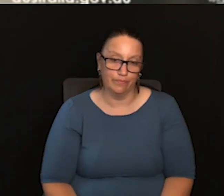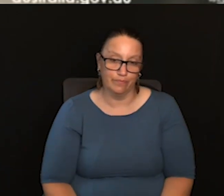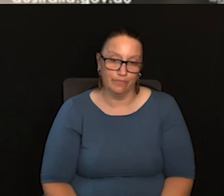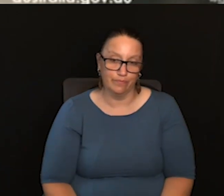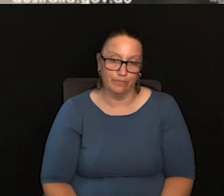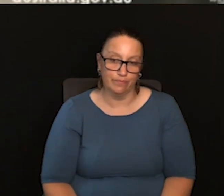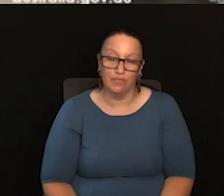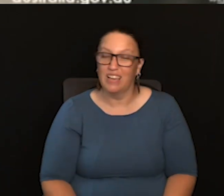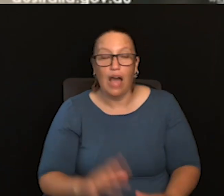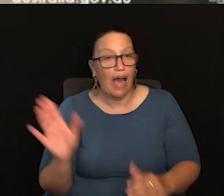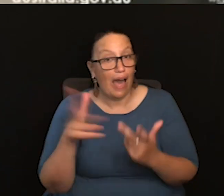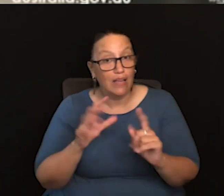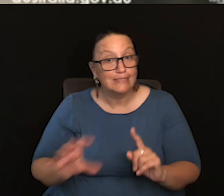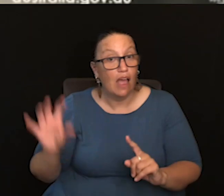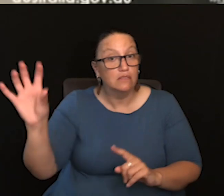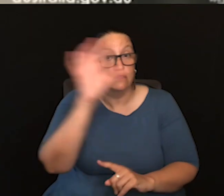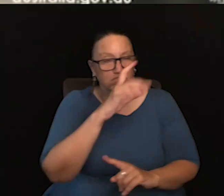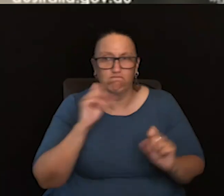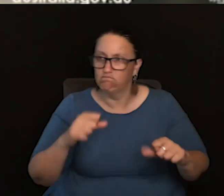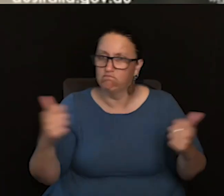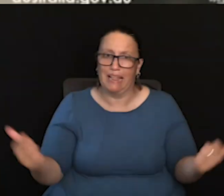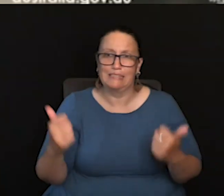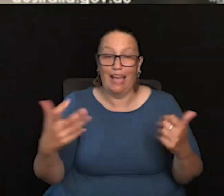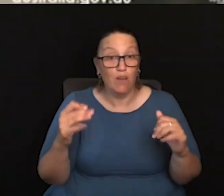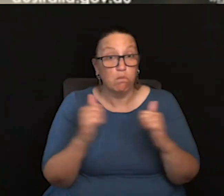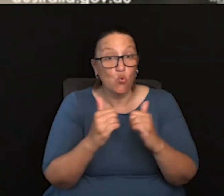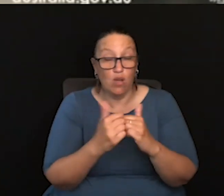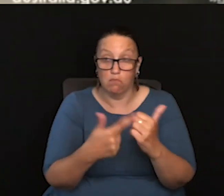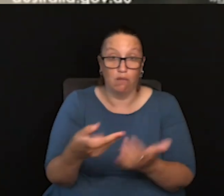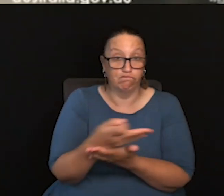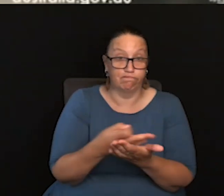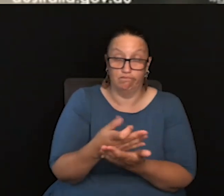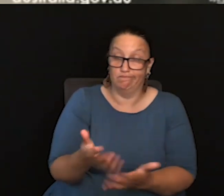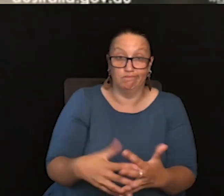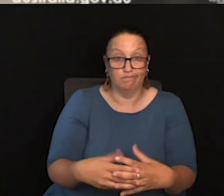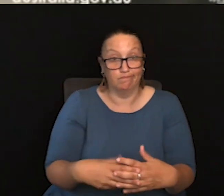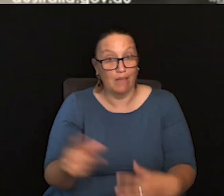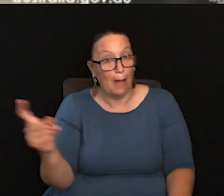It may be in any one day, it may be that a particular practice, or a particular pharmacy